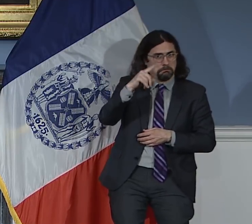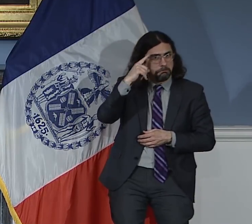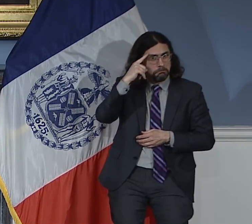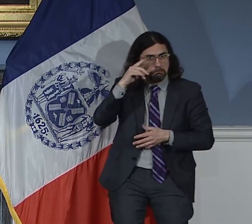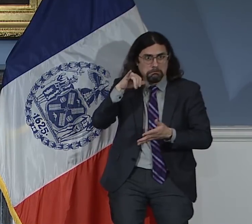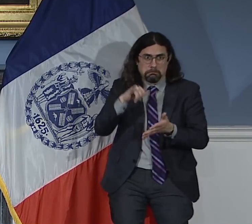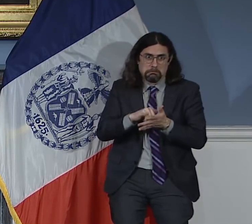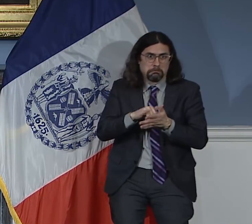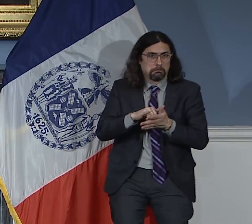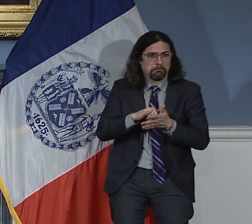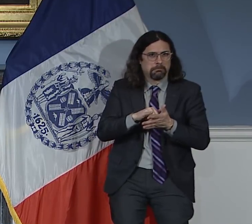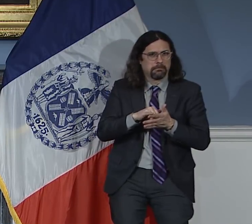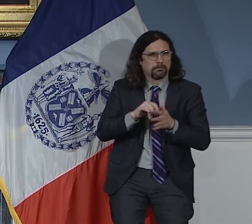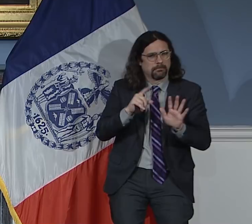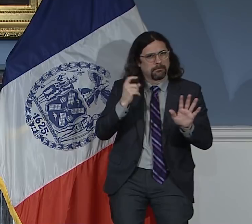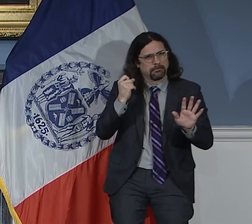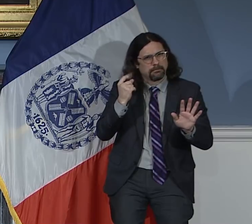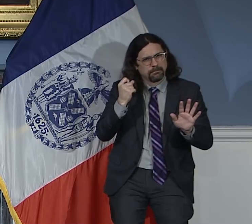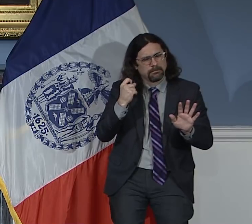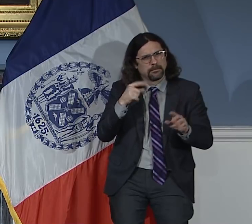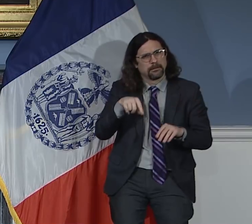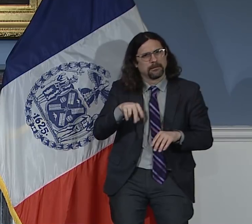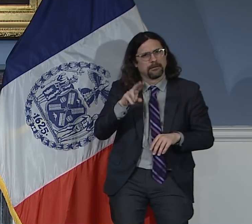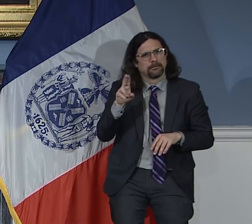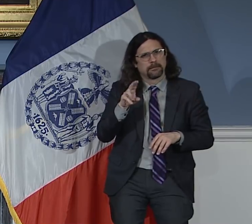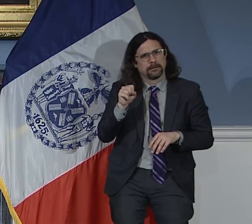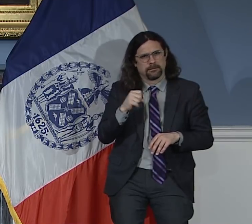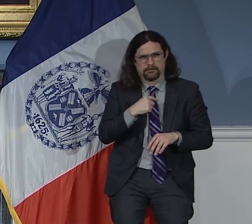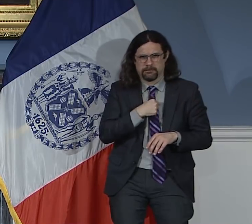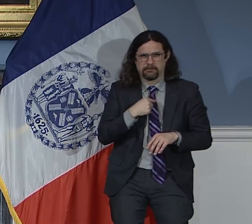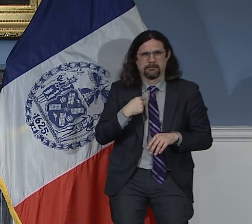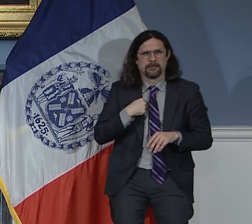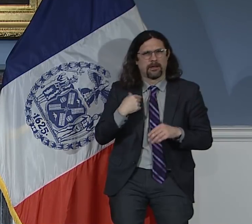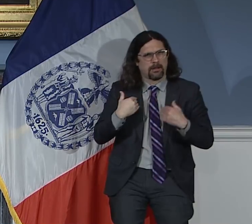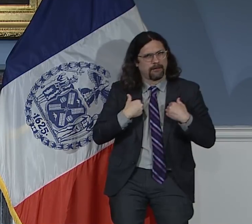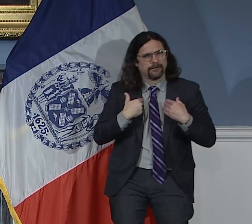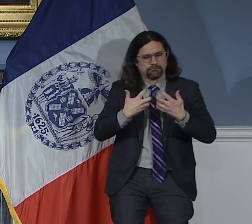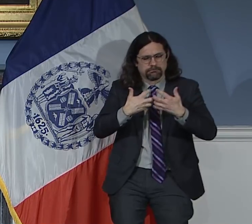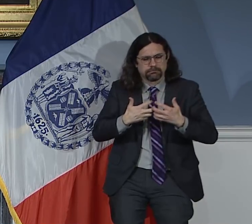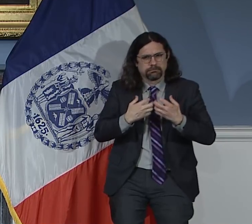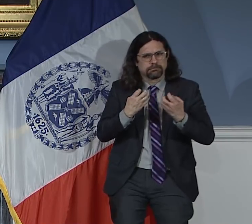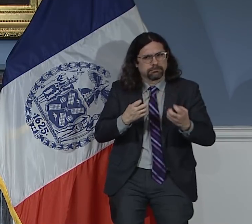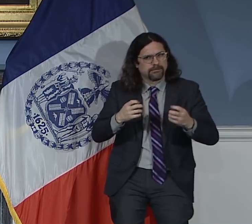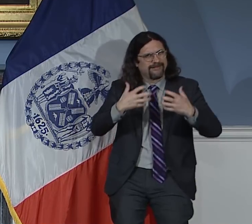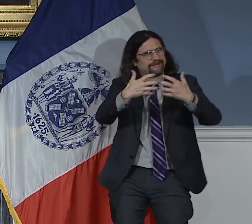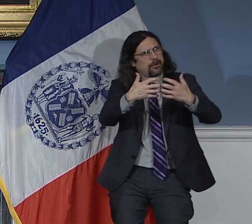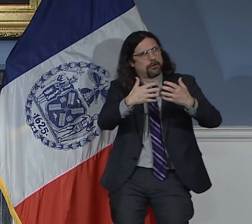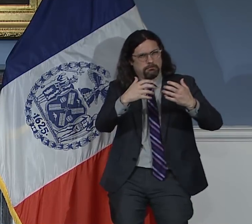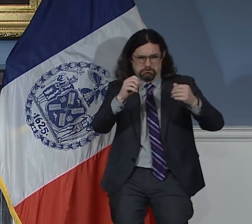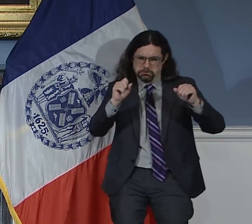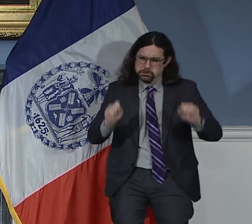LIKE DAUNTING NUMBERS AT FIRST, BUT GIVEN THE EXTRAORDINARY PRODUCTION CAPACITY OF THIS